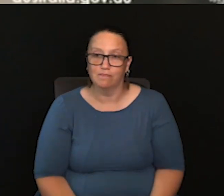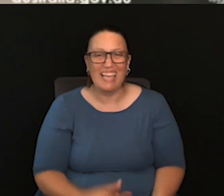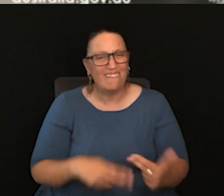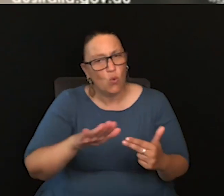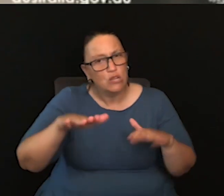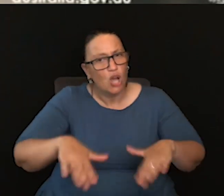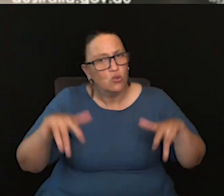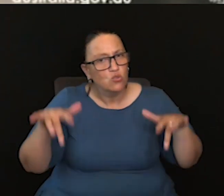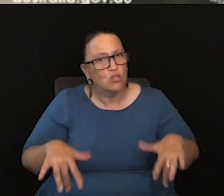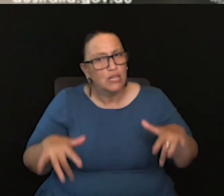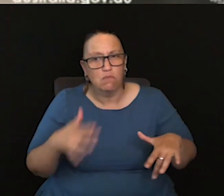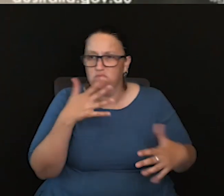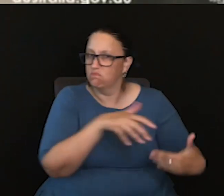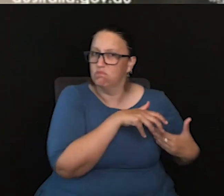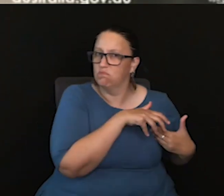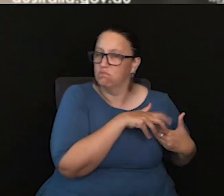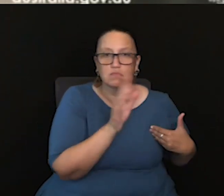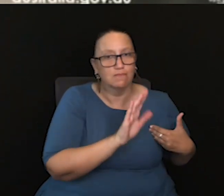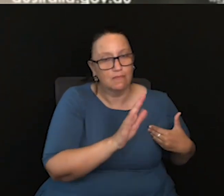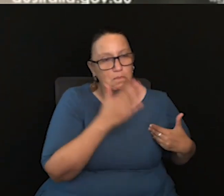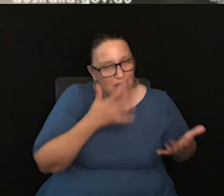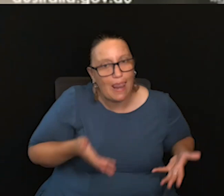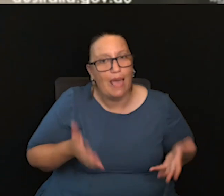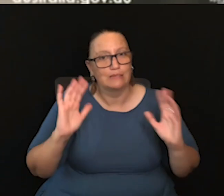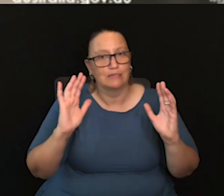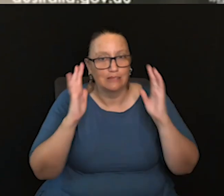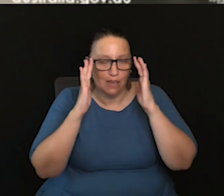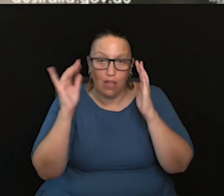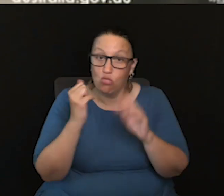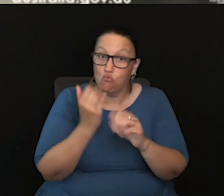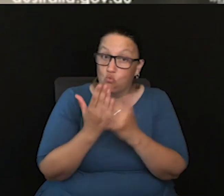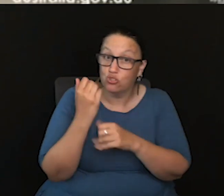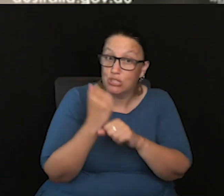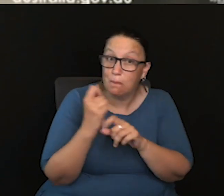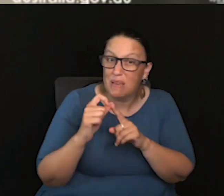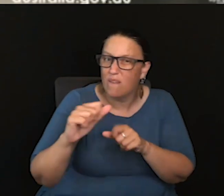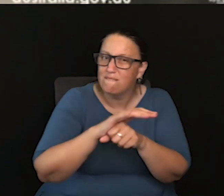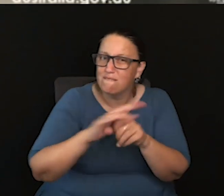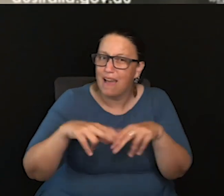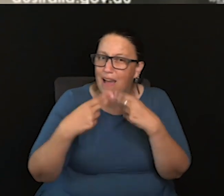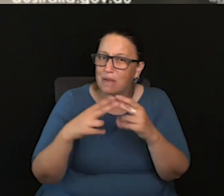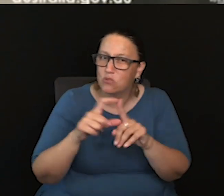please allow them to be vaccinated, please bring them forward, whether it's through your GP, your pharmacy,